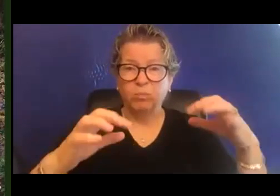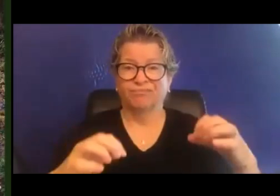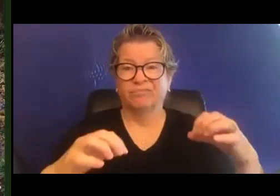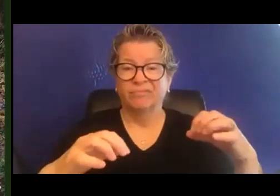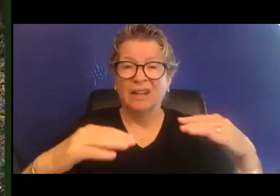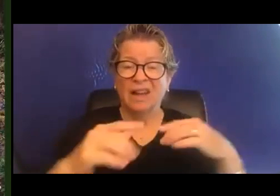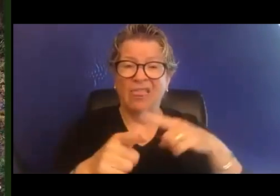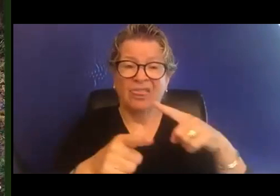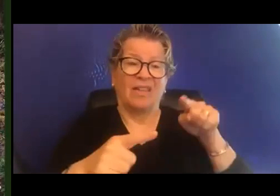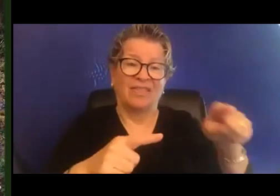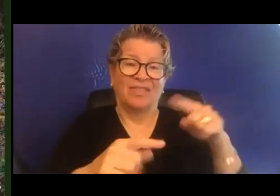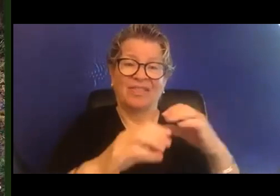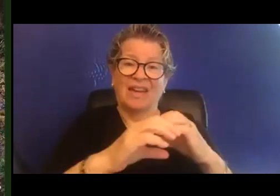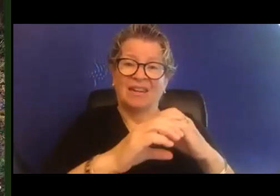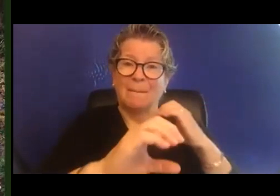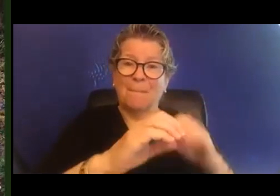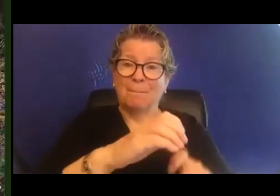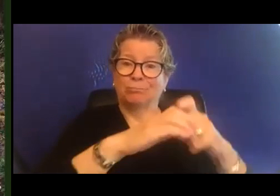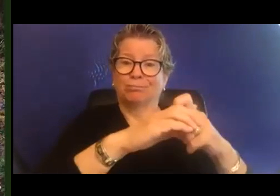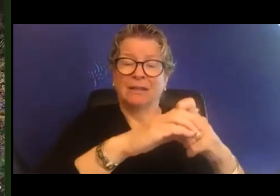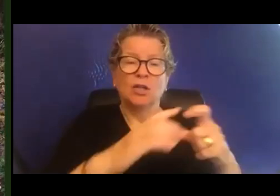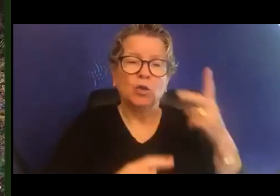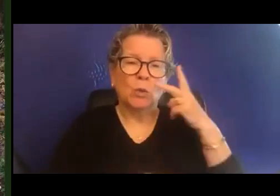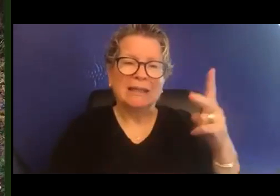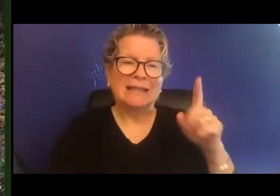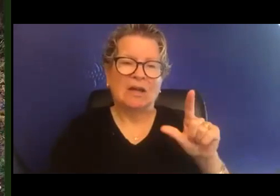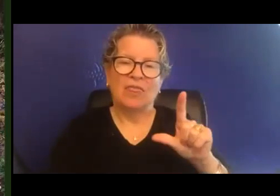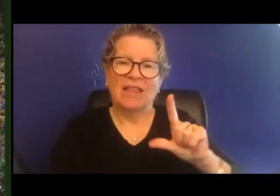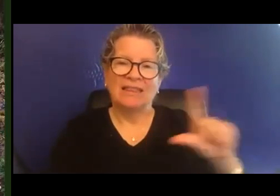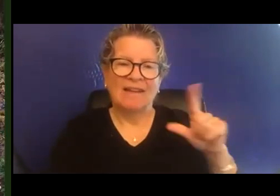On the left, you can see where the pipe was eroded in here,